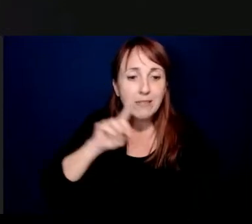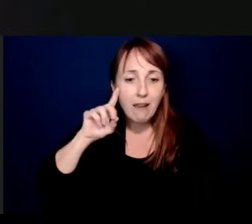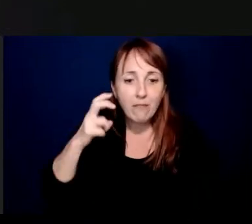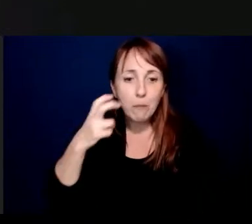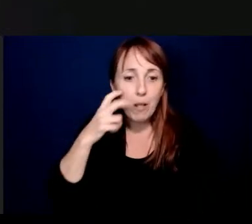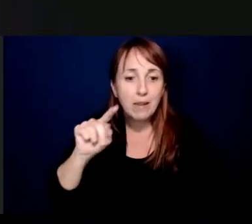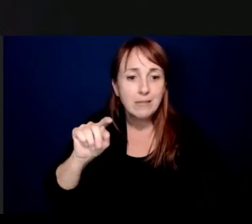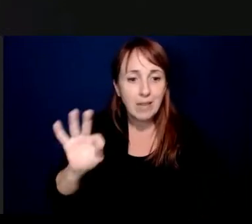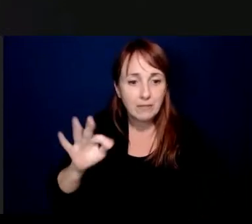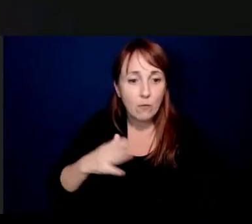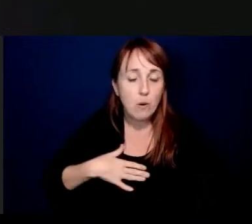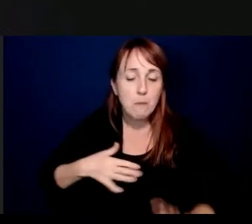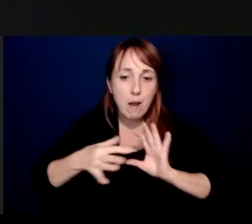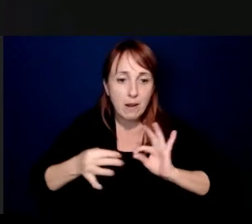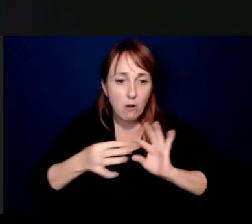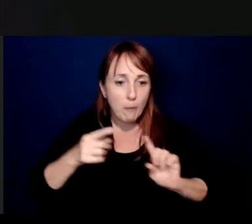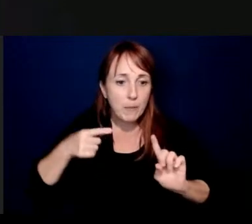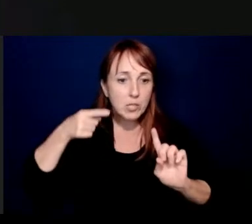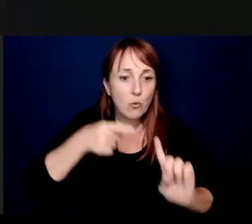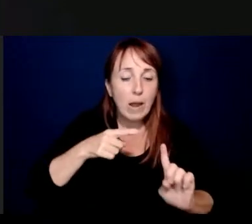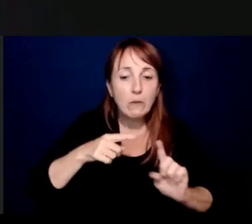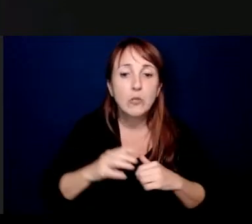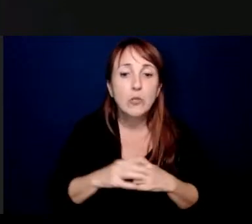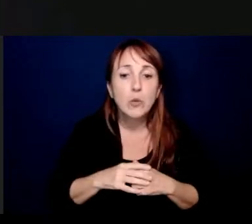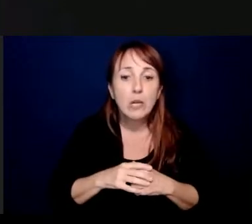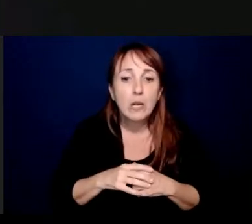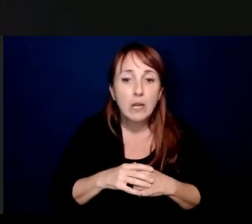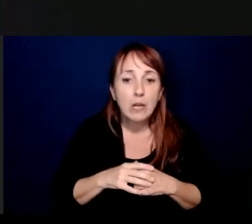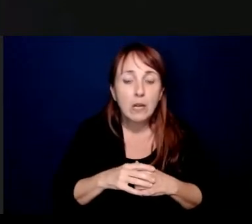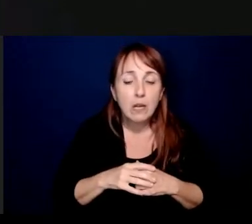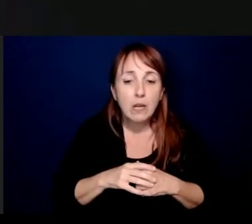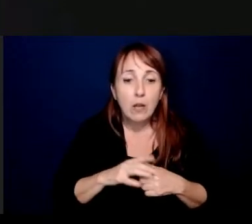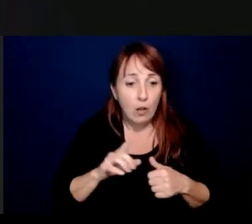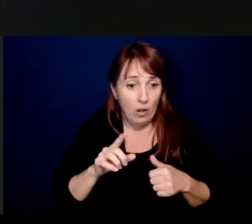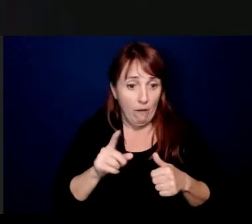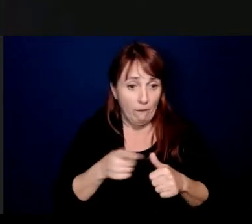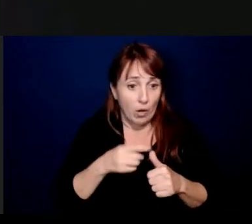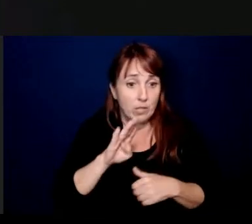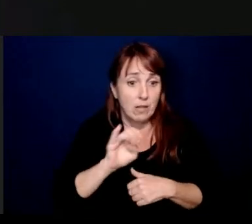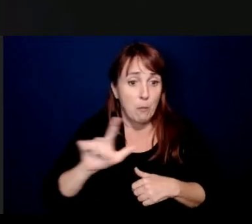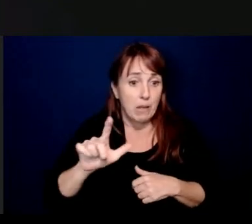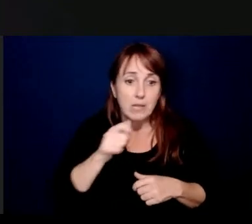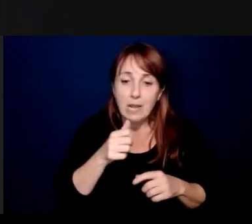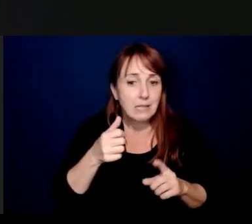My comments relate to first this bill doesn't expand any particular rights